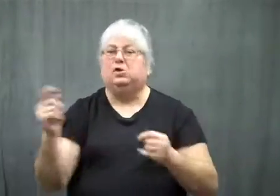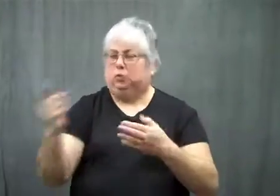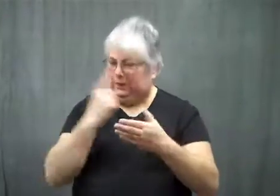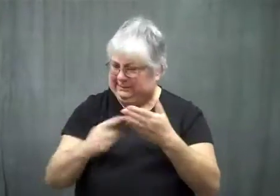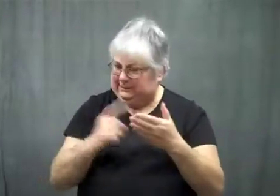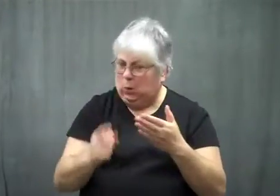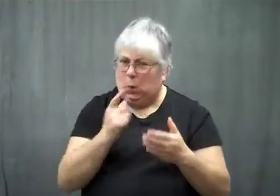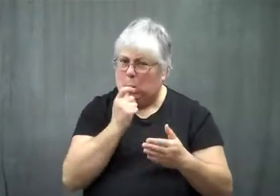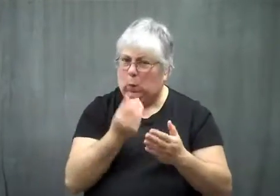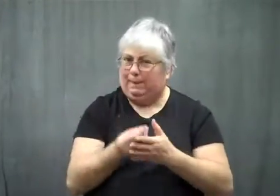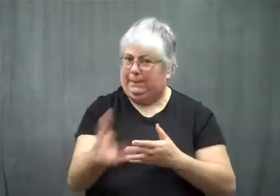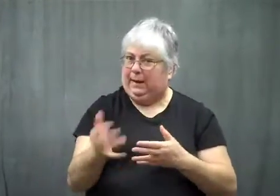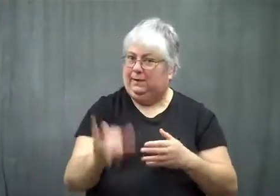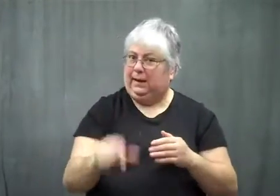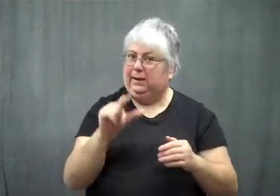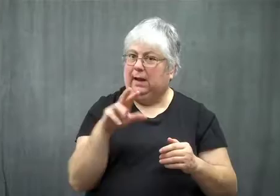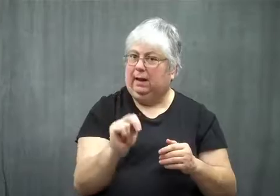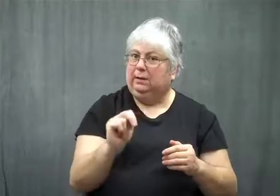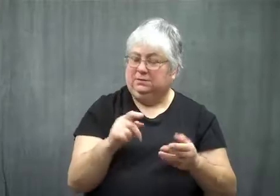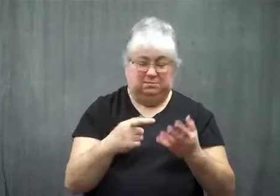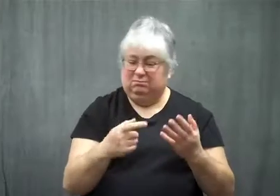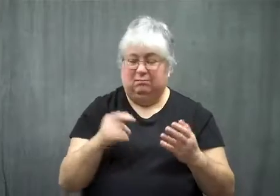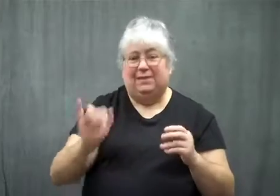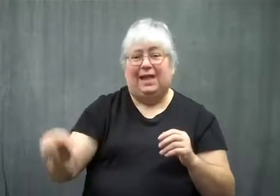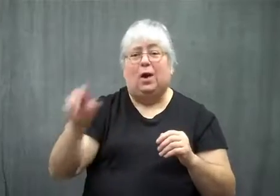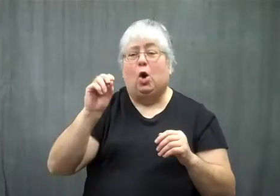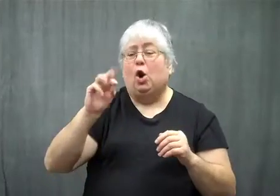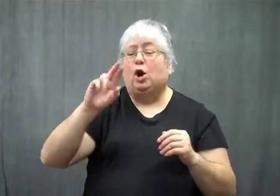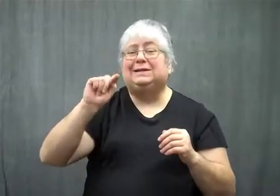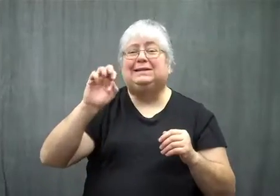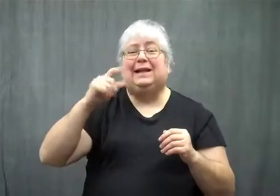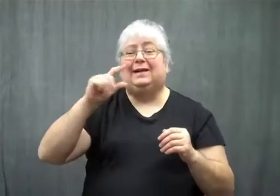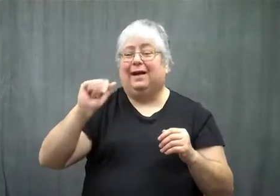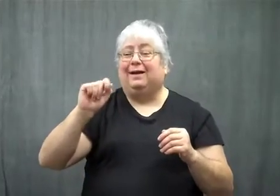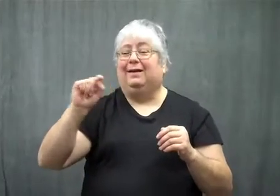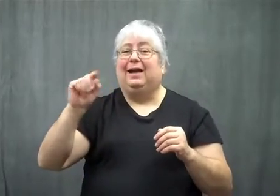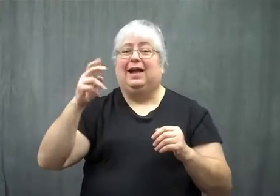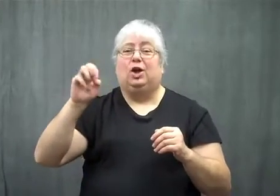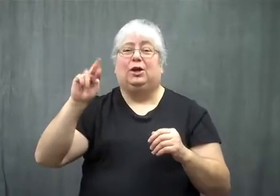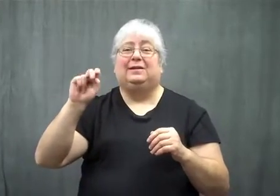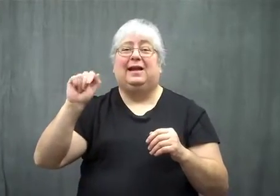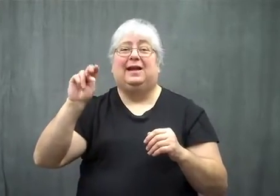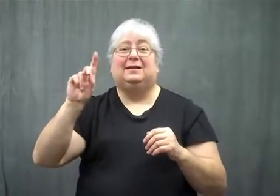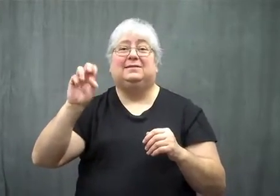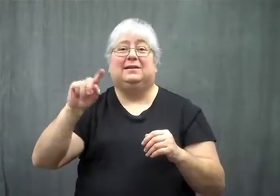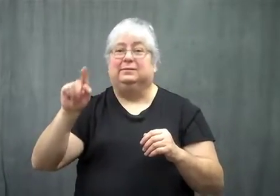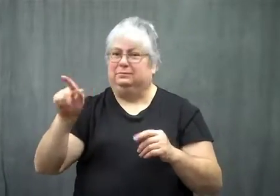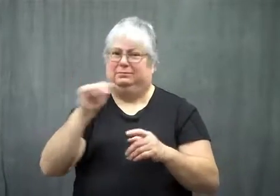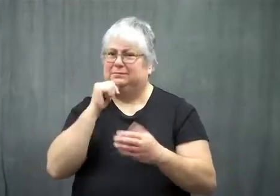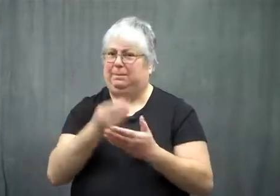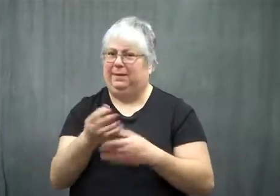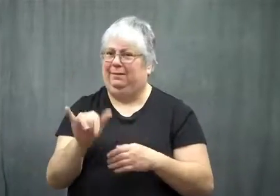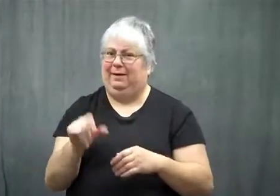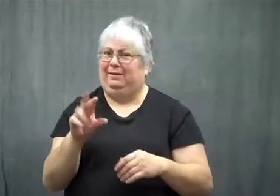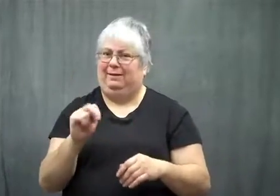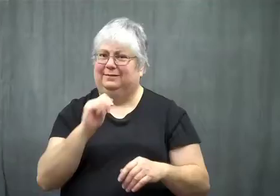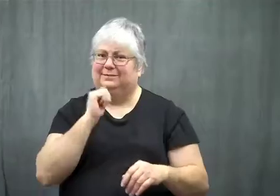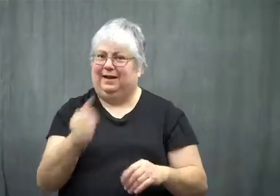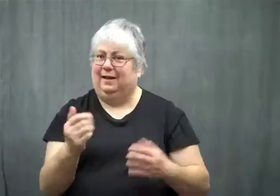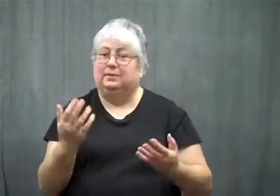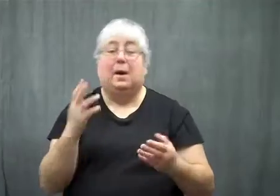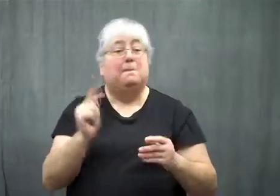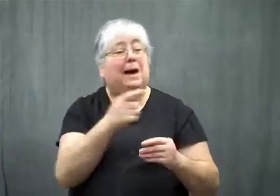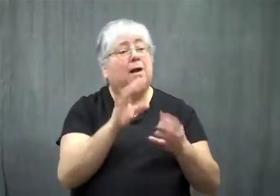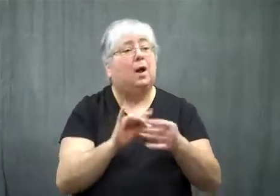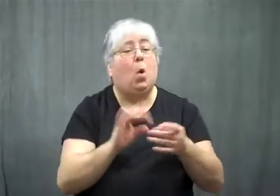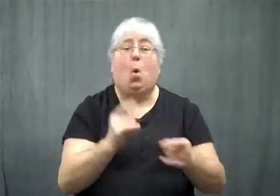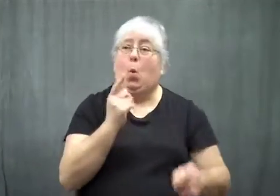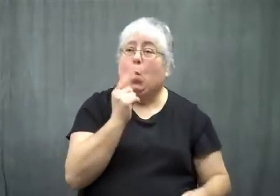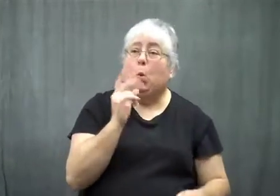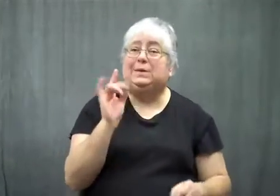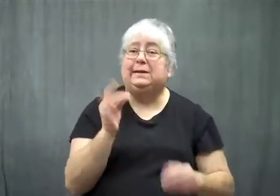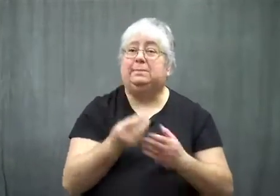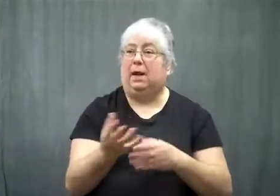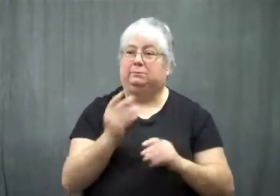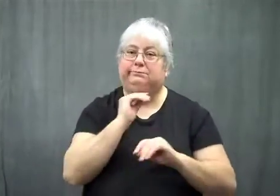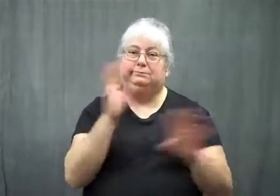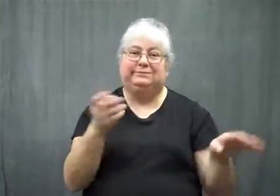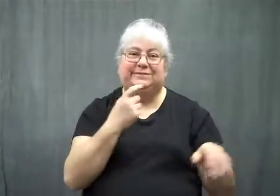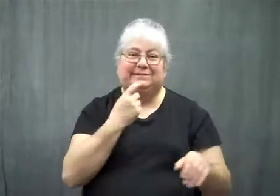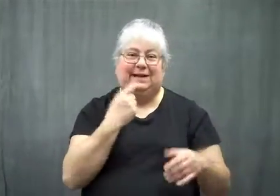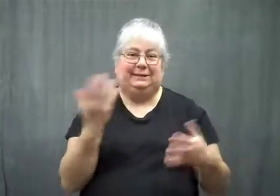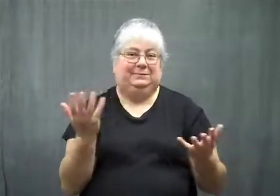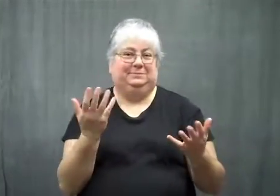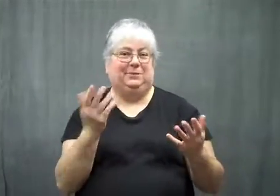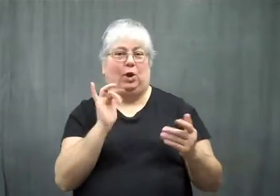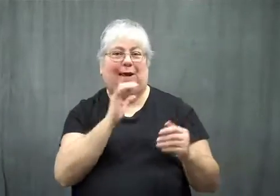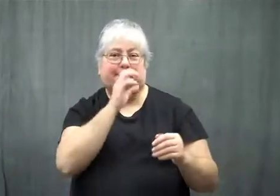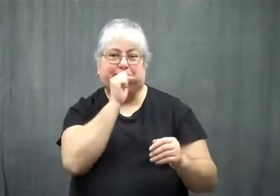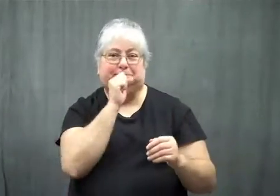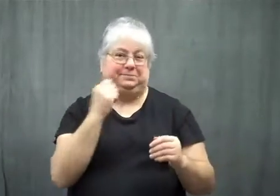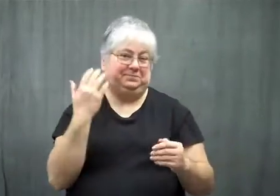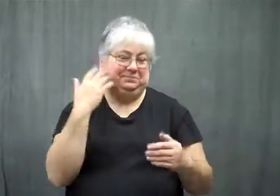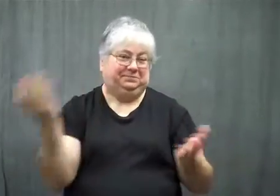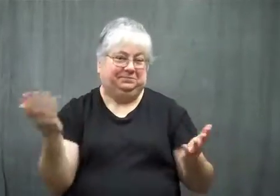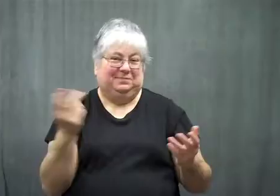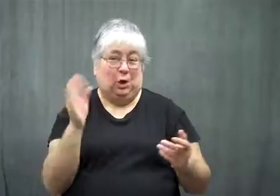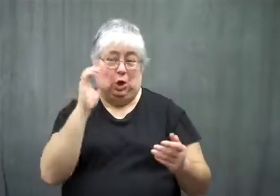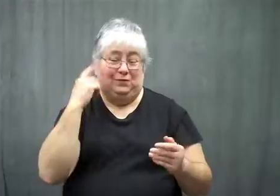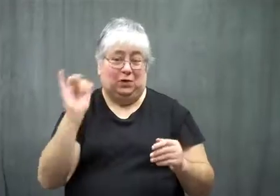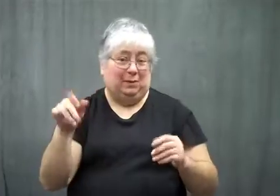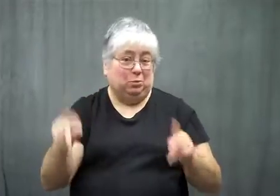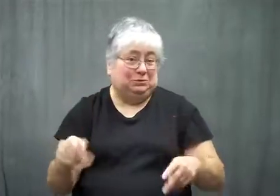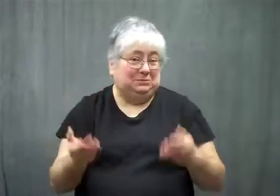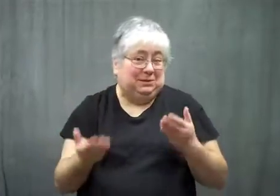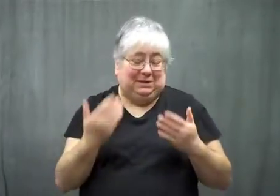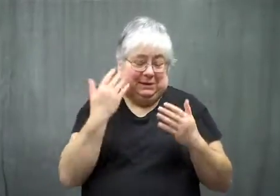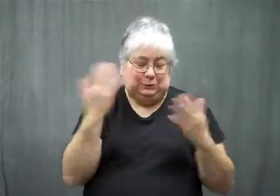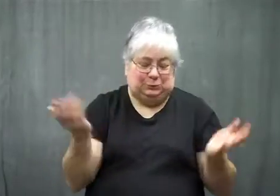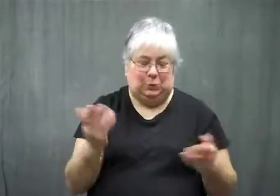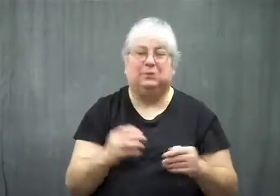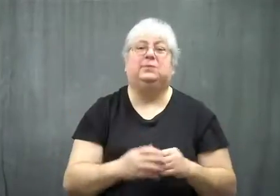An investigation showed that Ortega-Hernandez didn't buy the gun.